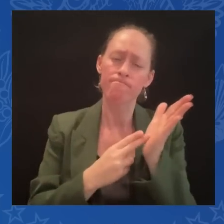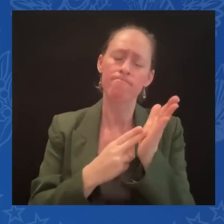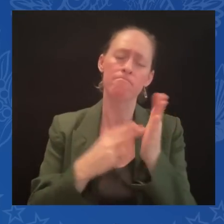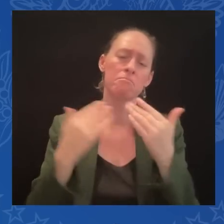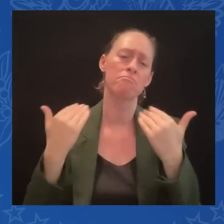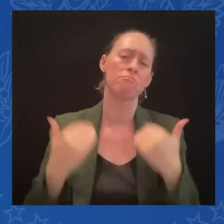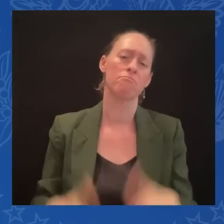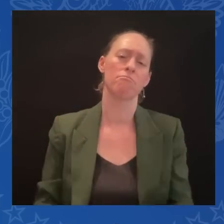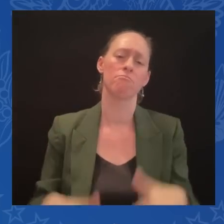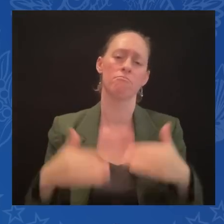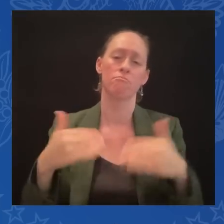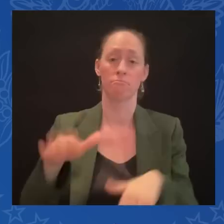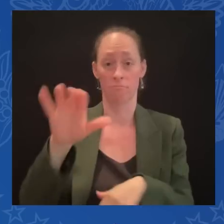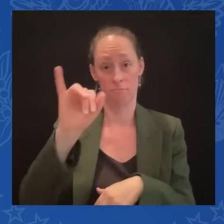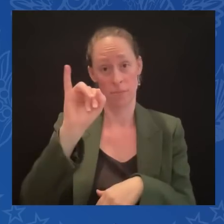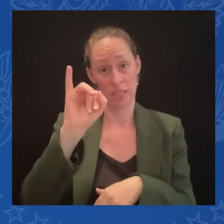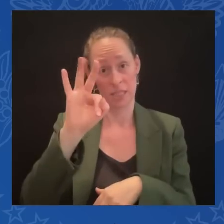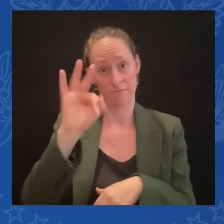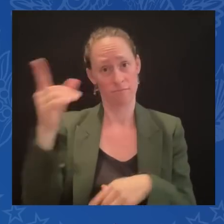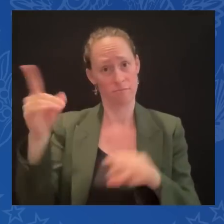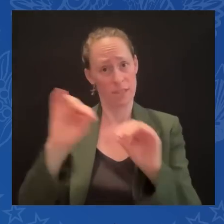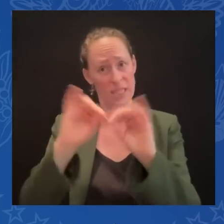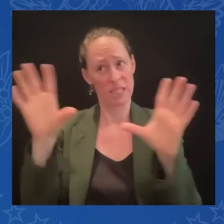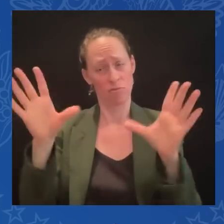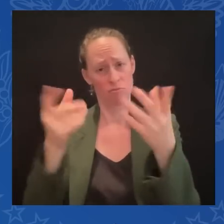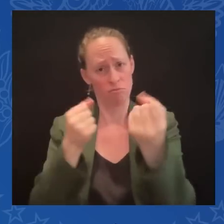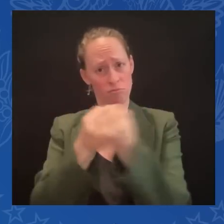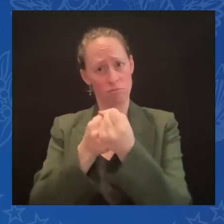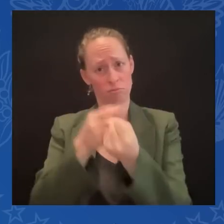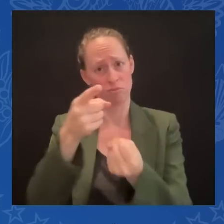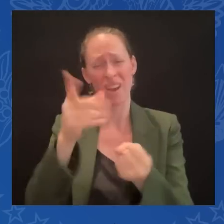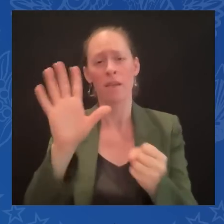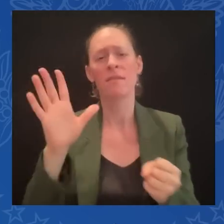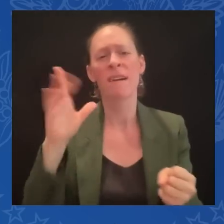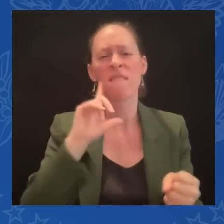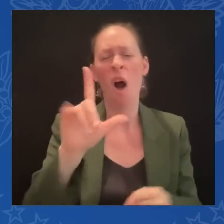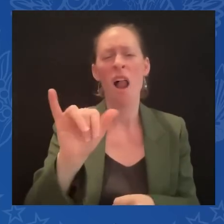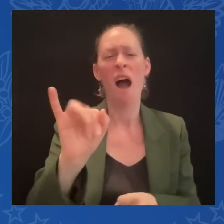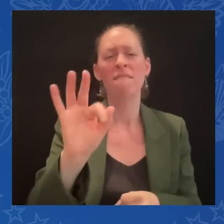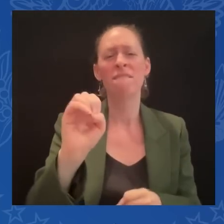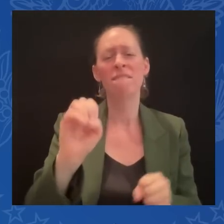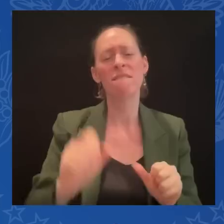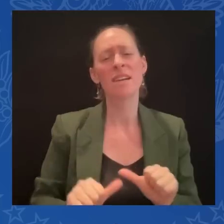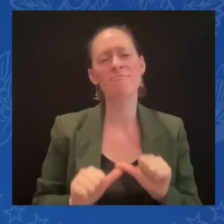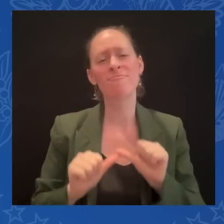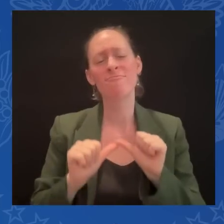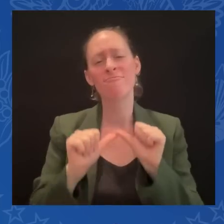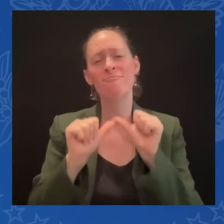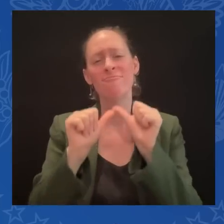And, Jim, it's good to be back in your home with you and your daughter. And -- look, former mem- --